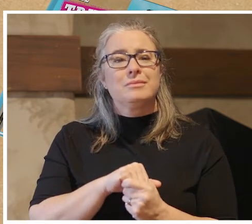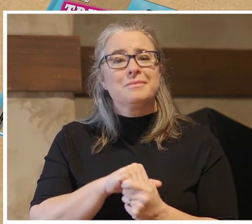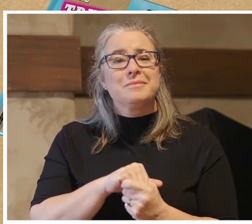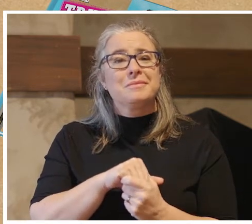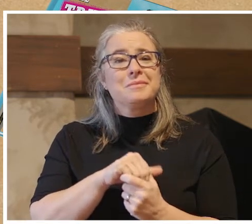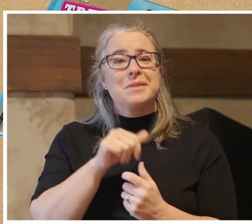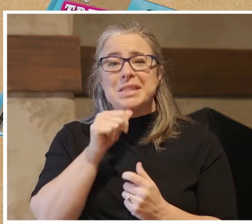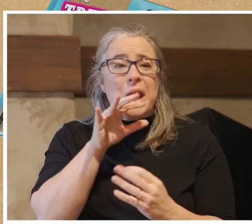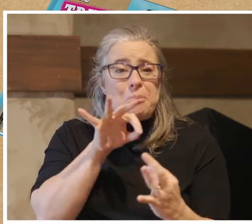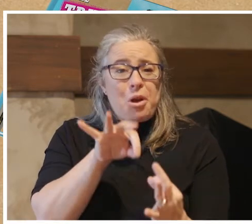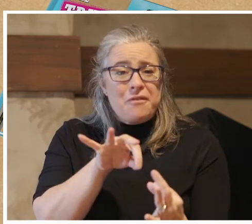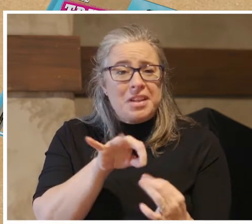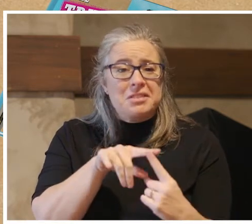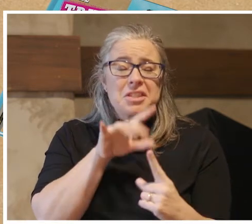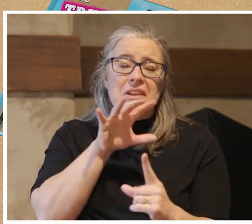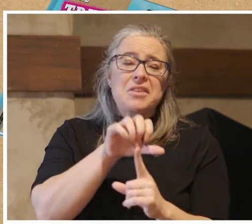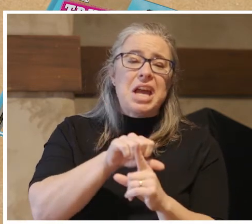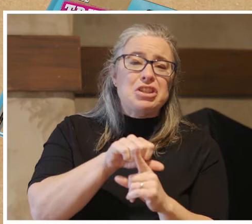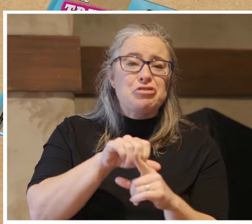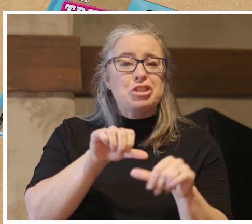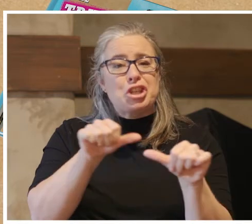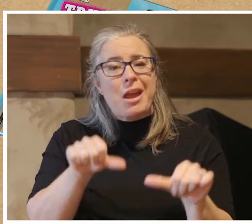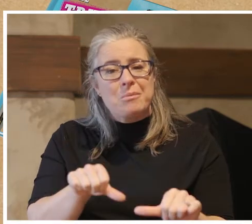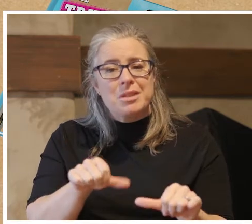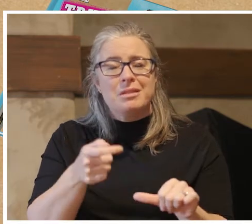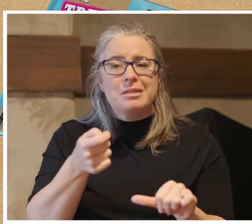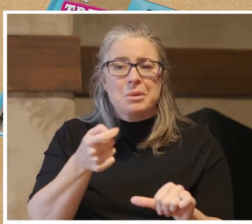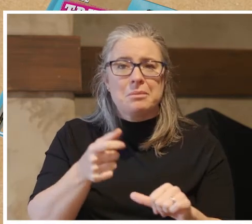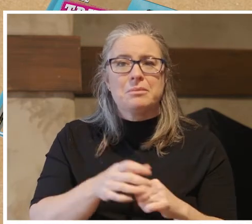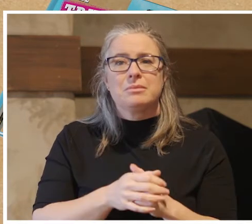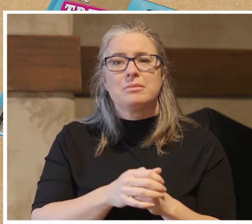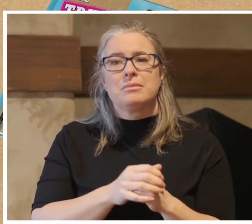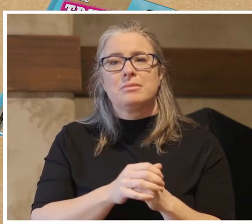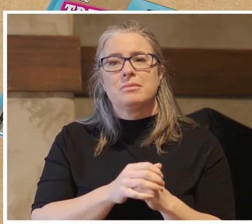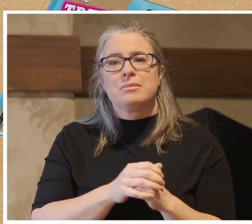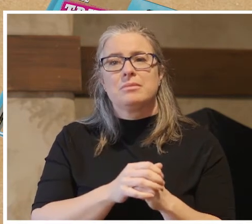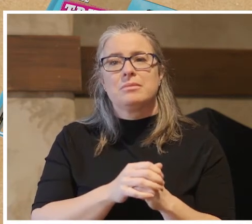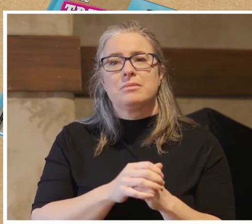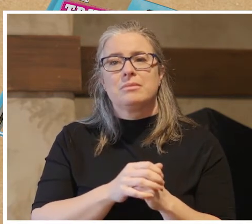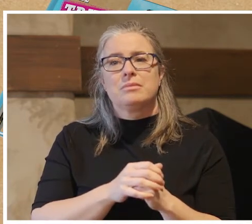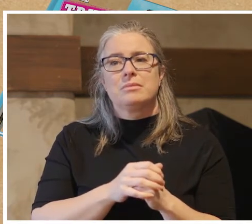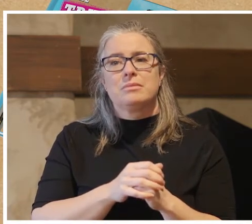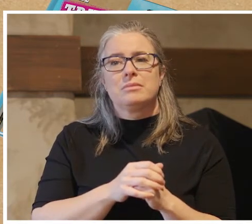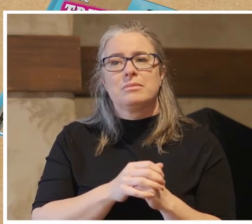So see, not too perfect, just sort of catching the shapes. It's got a lot of texture,